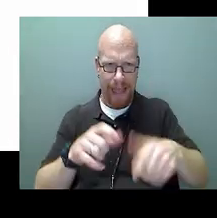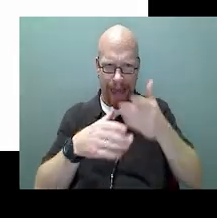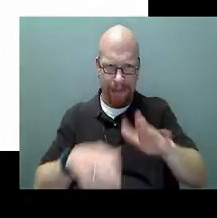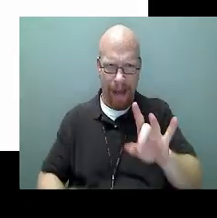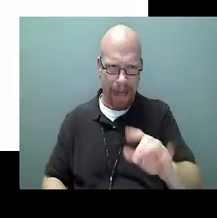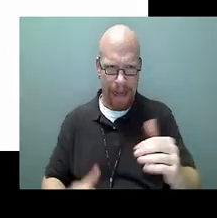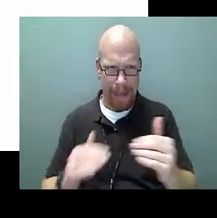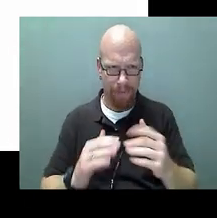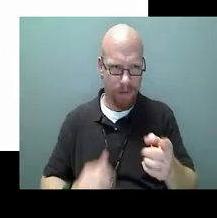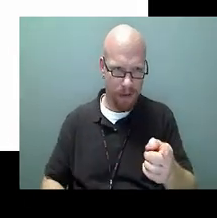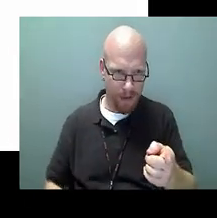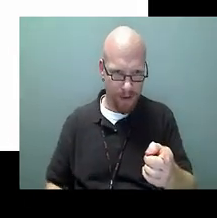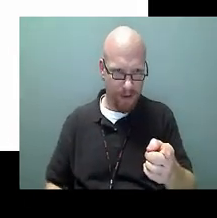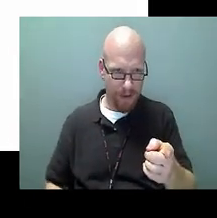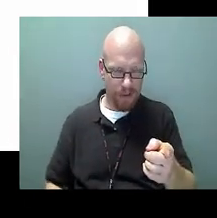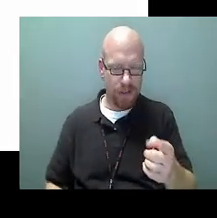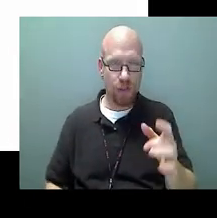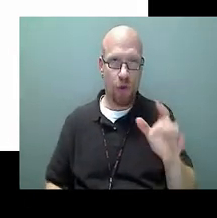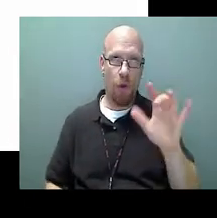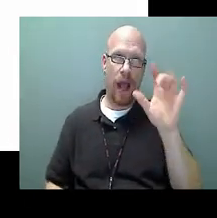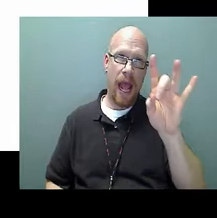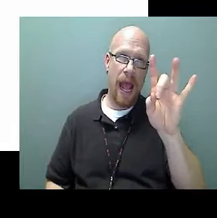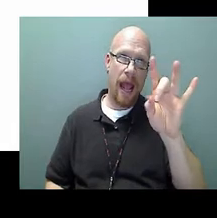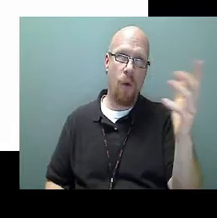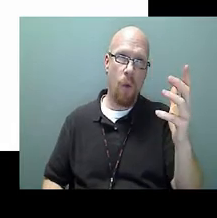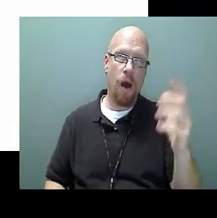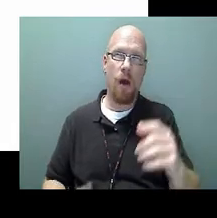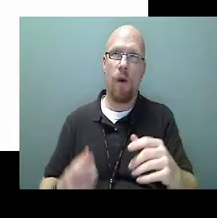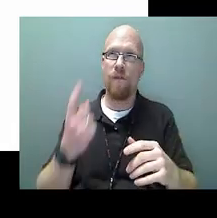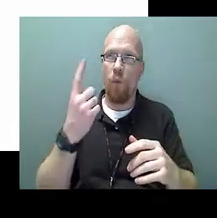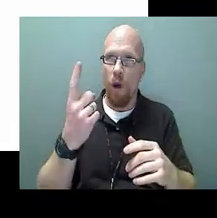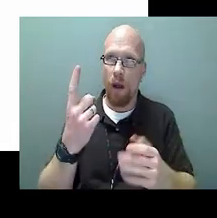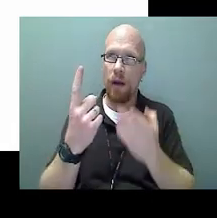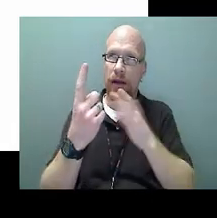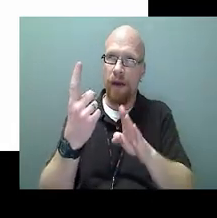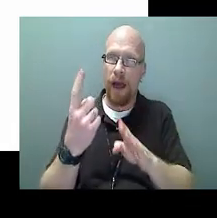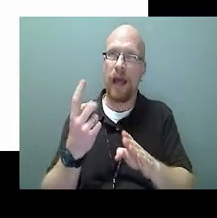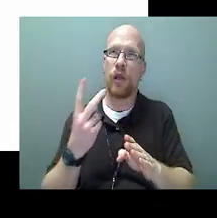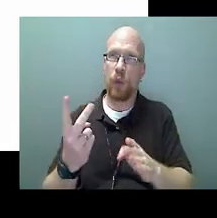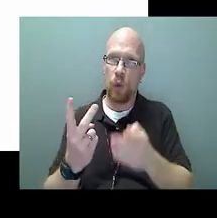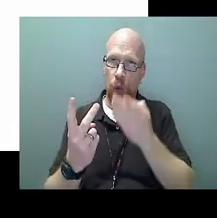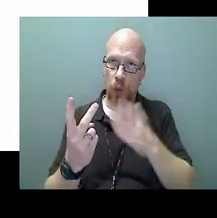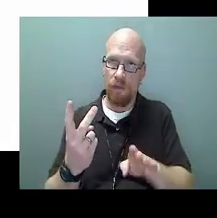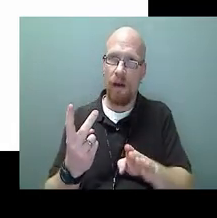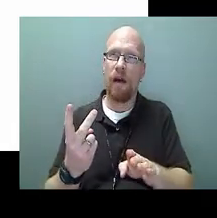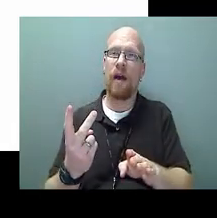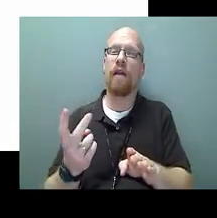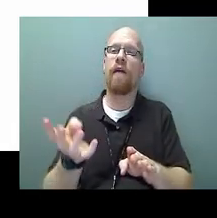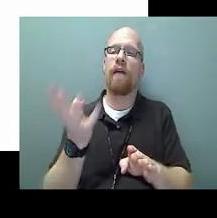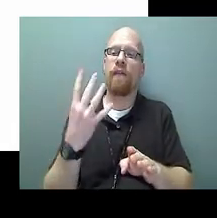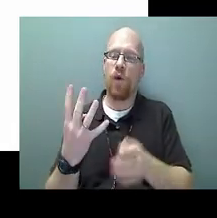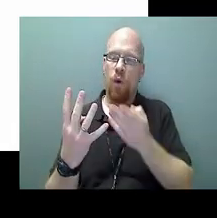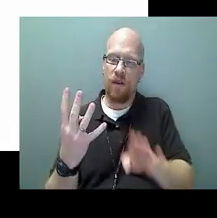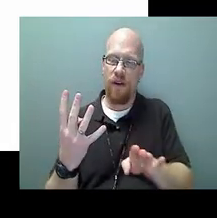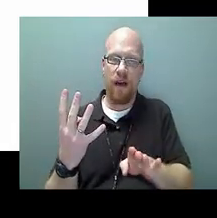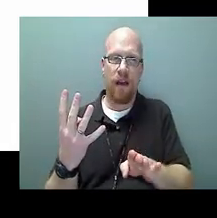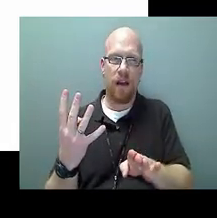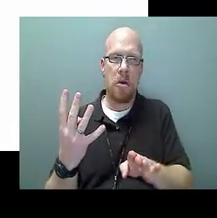Hmm. So it has to be below 8. Of course, numbers higher than 8 cannot divide 8. That's out of the question.